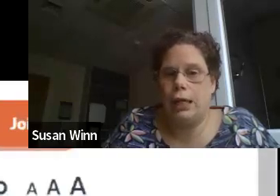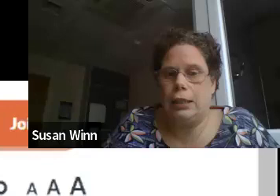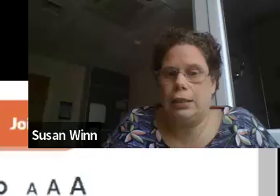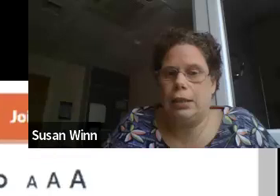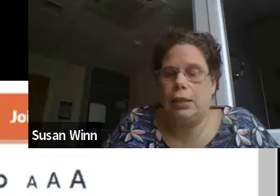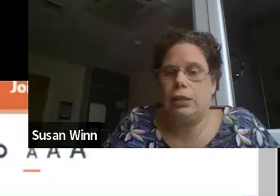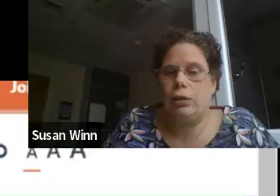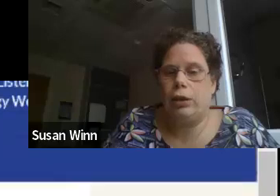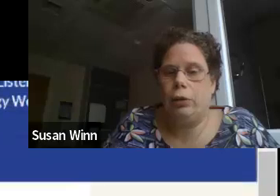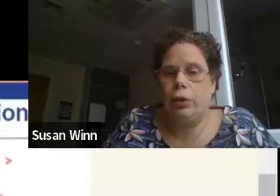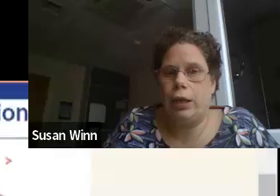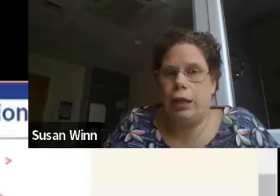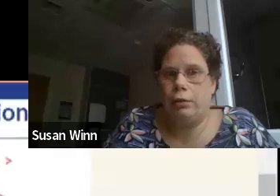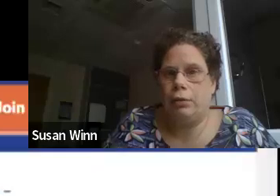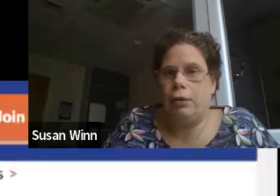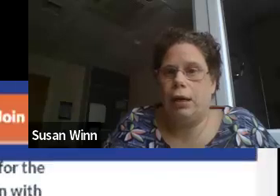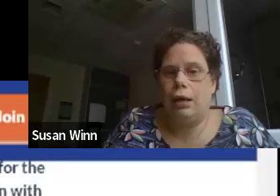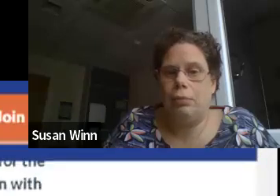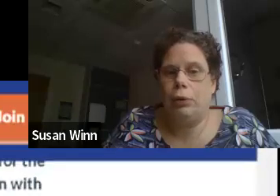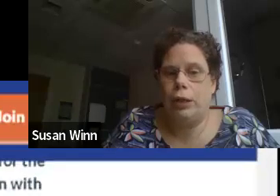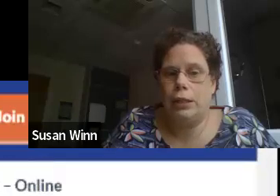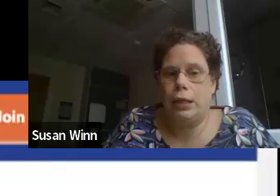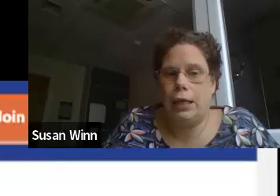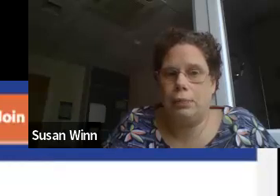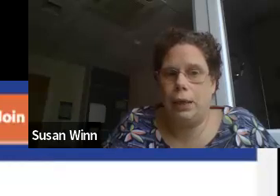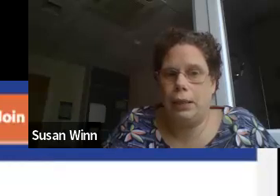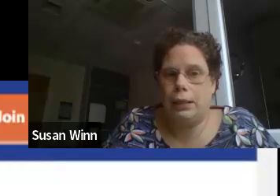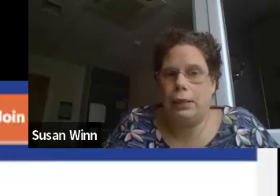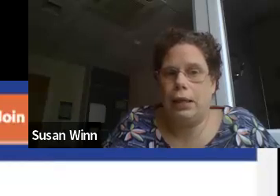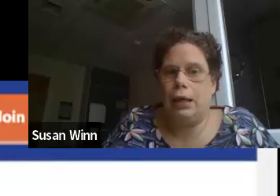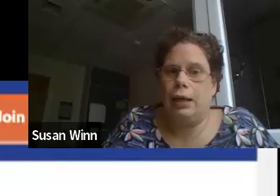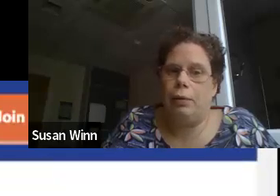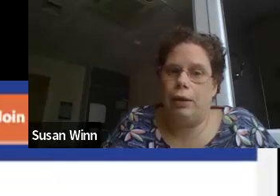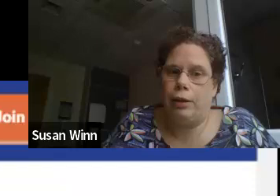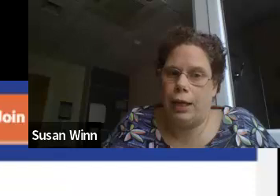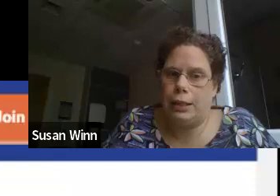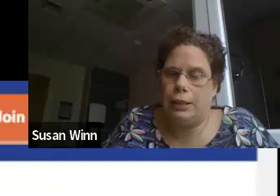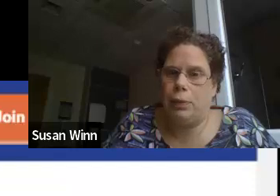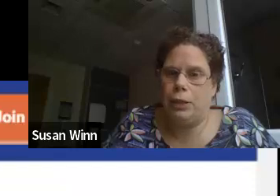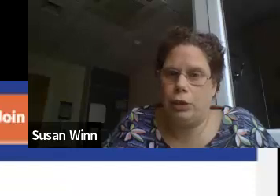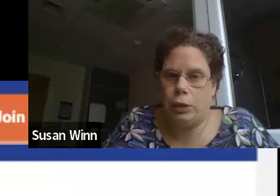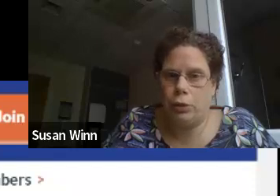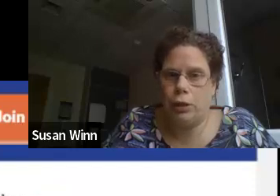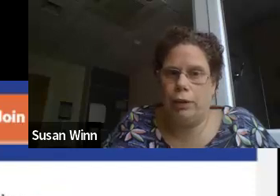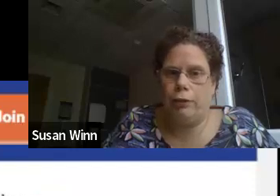site so that you can then look into the next bit. And that is because Stuart has also been